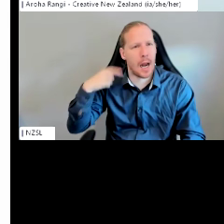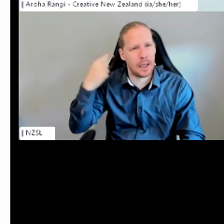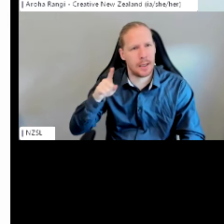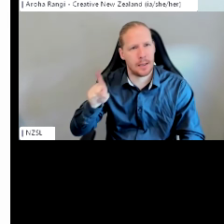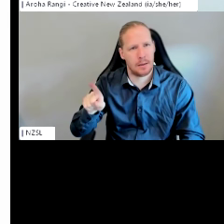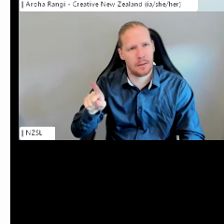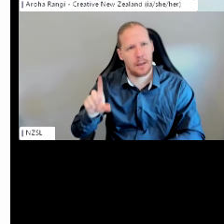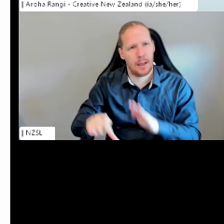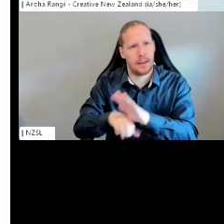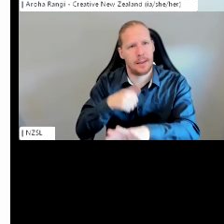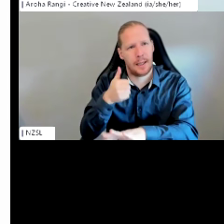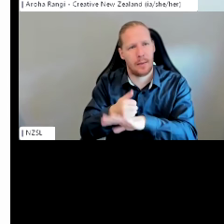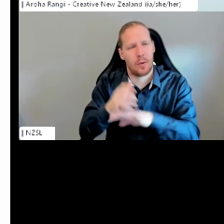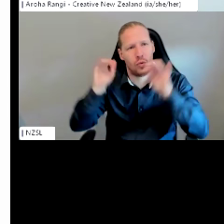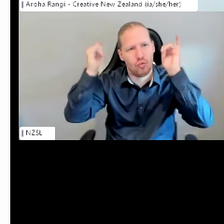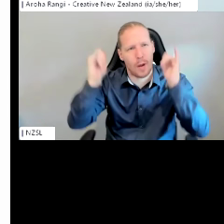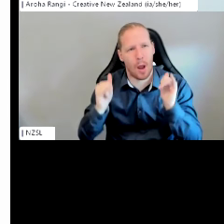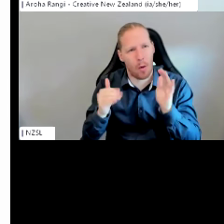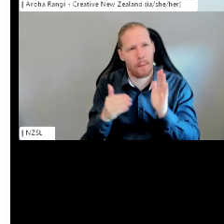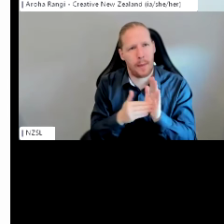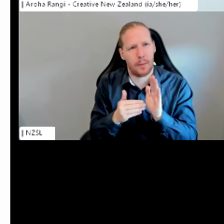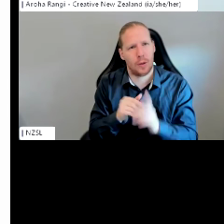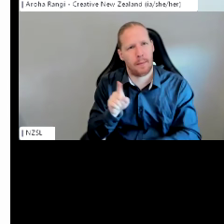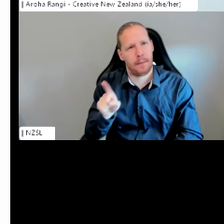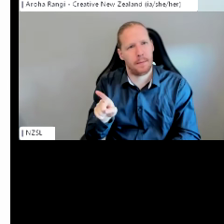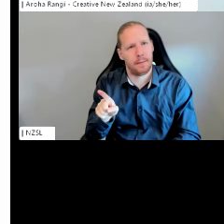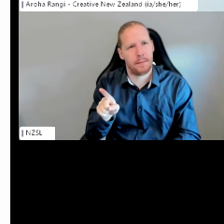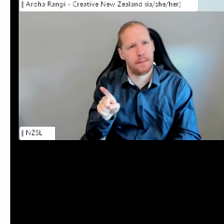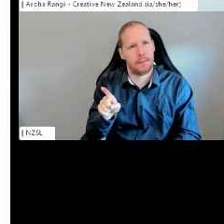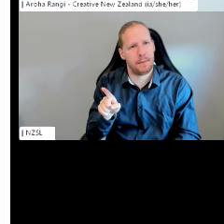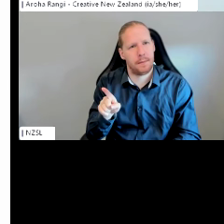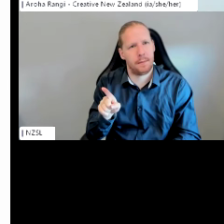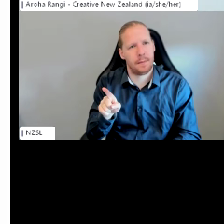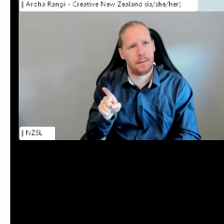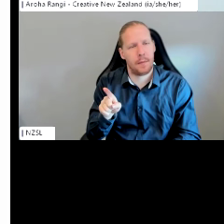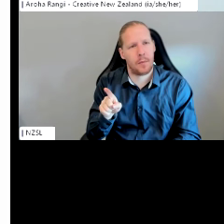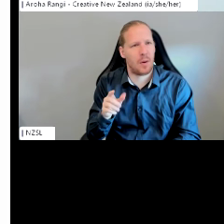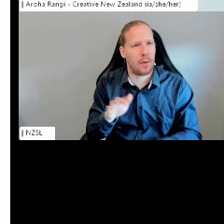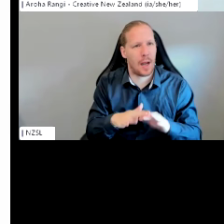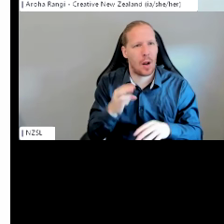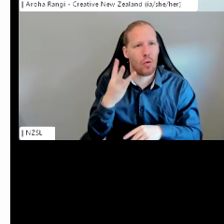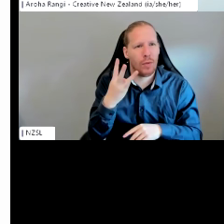an introductory price. And it, you know, they they they're selling them like hotcakes. So people are